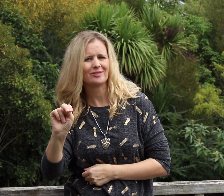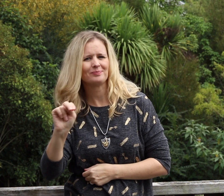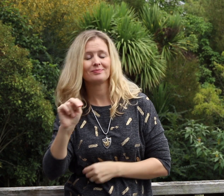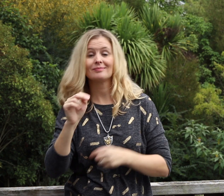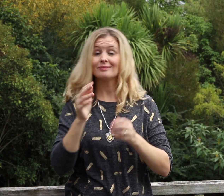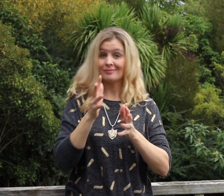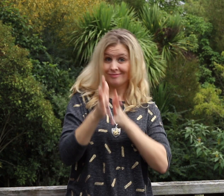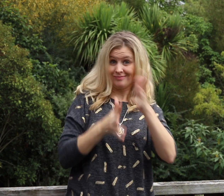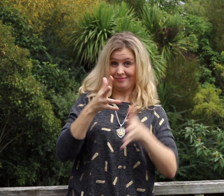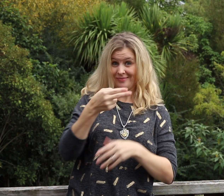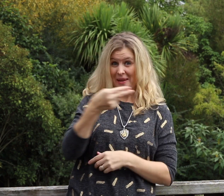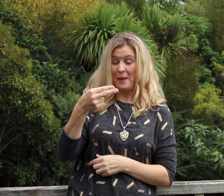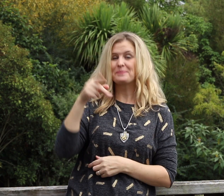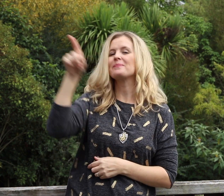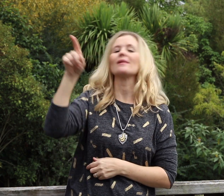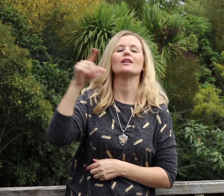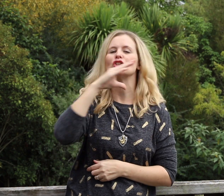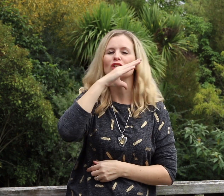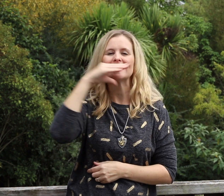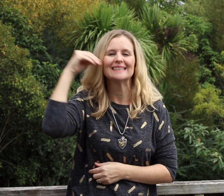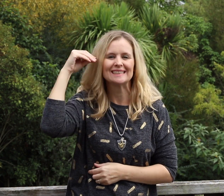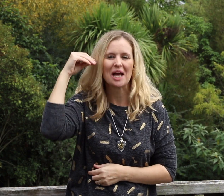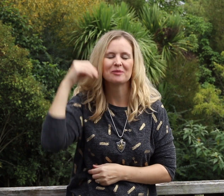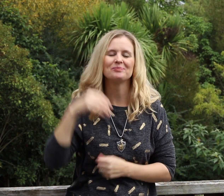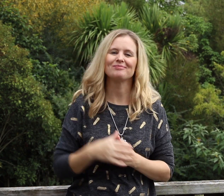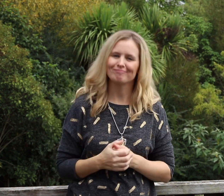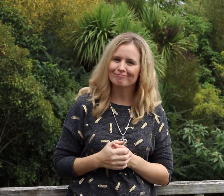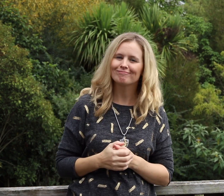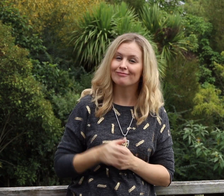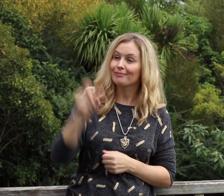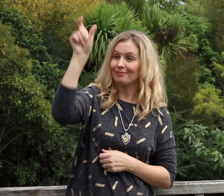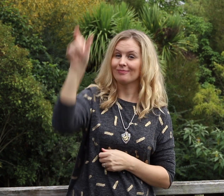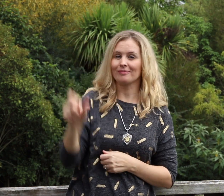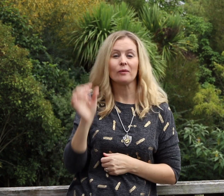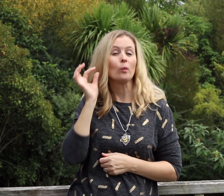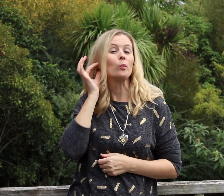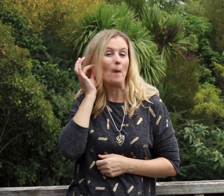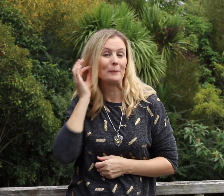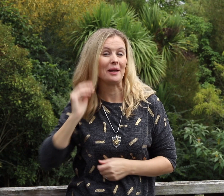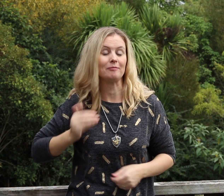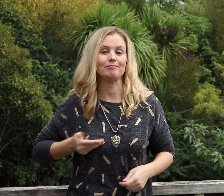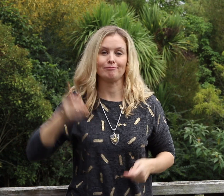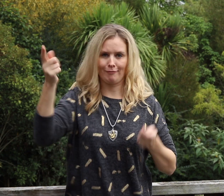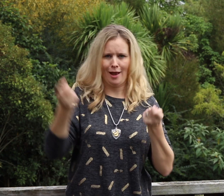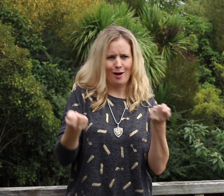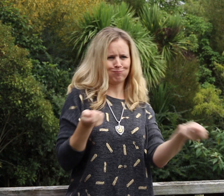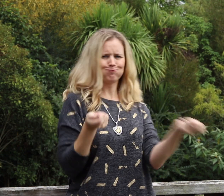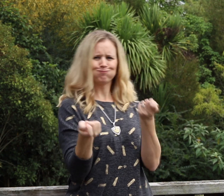by our Prime Minister, Jacinda Ardern and her name sign is (shows).